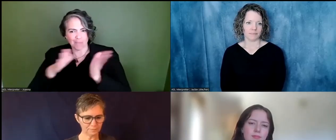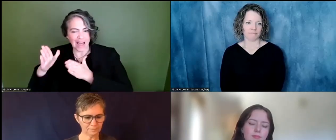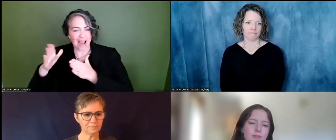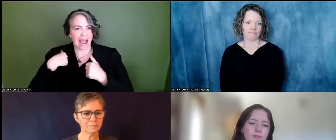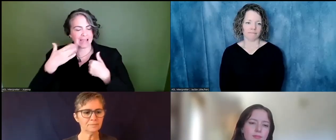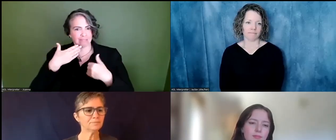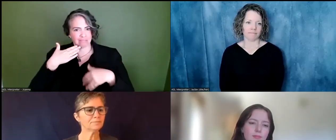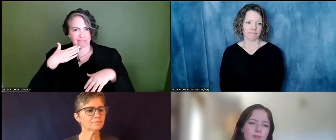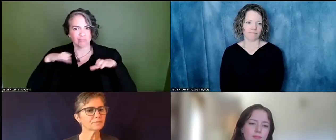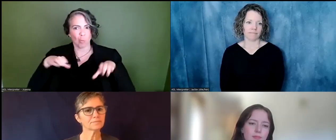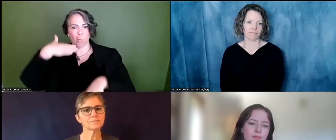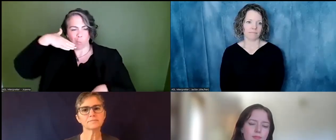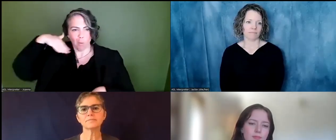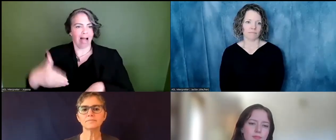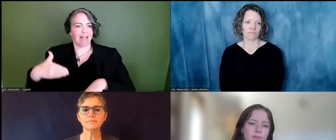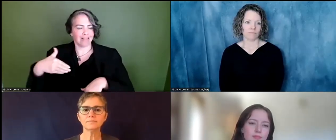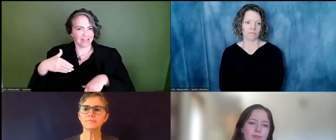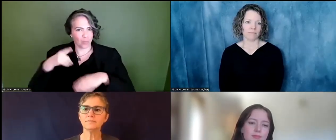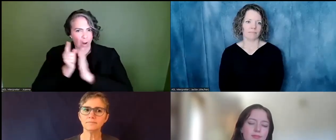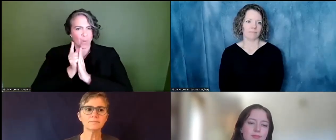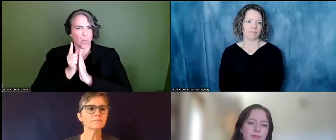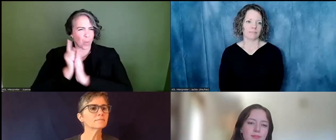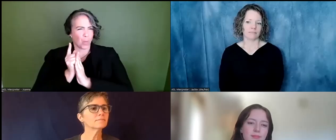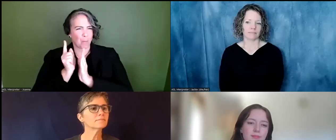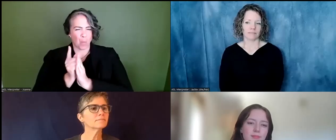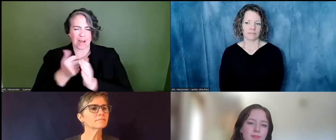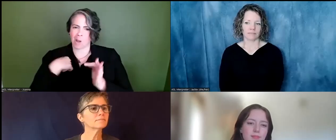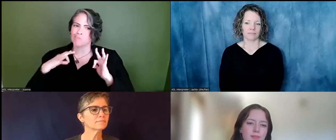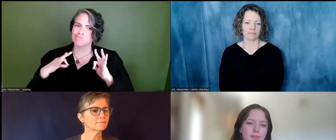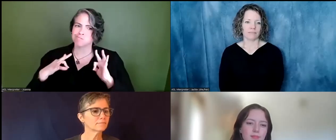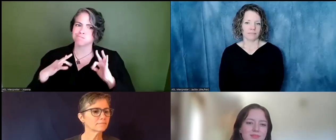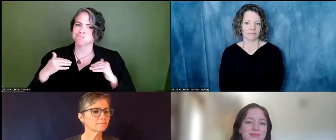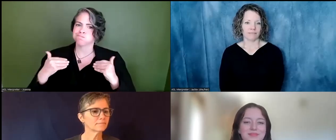So thank you. Thank you. Okay. We have